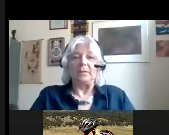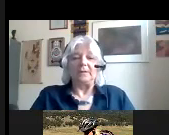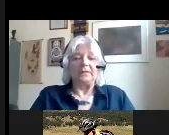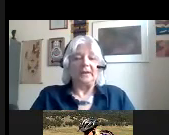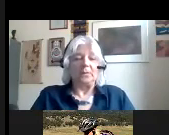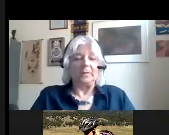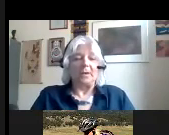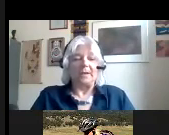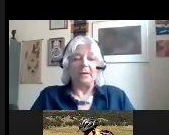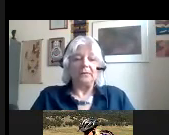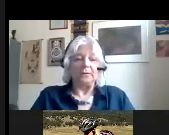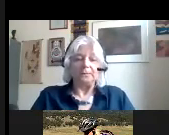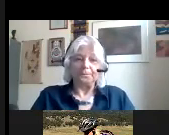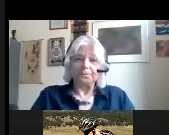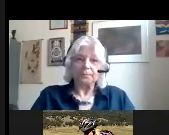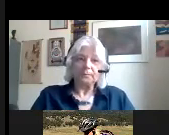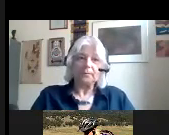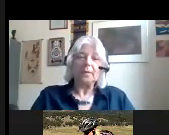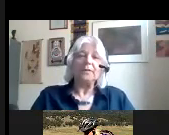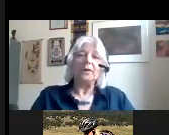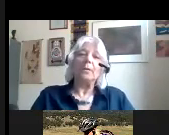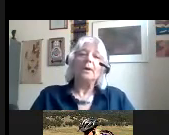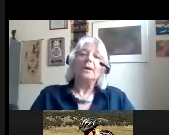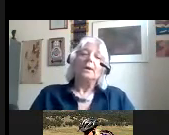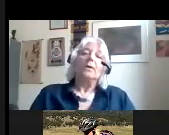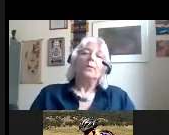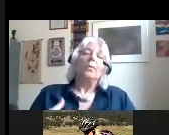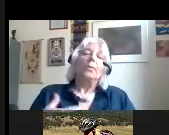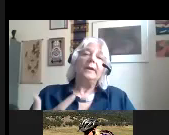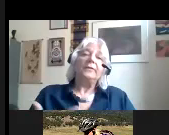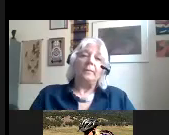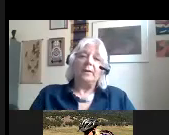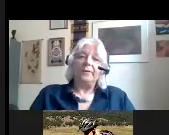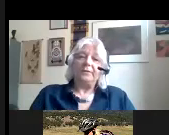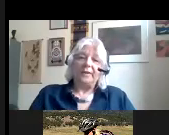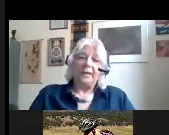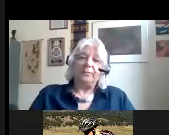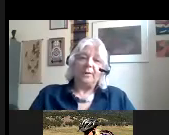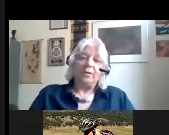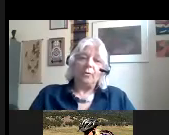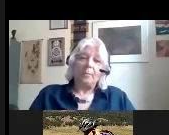I'm assuming the stats will be coming out soon. When somebody wants to say, "Yes, but I grew up